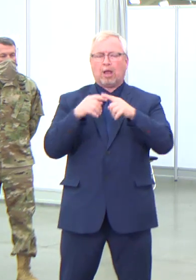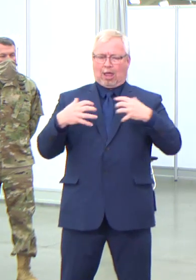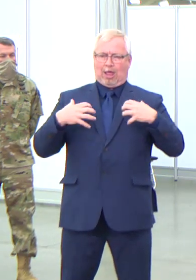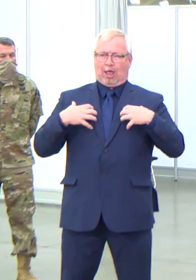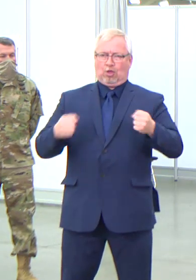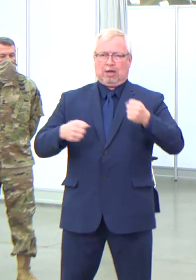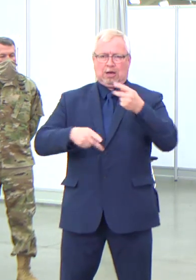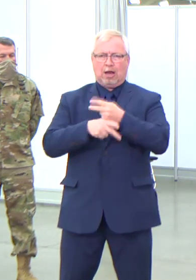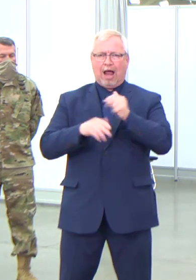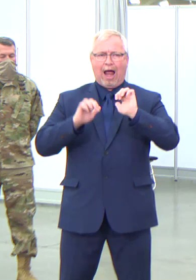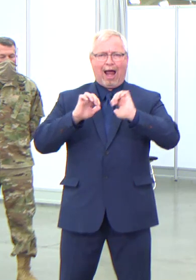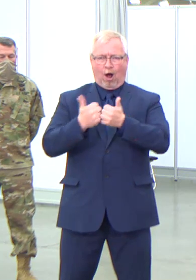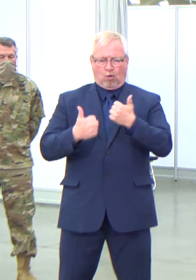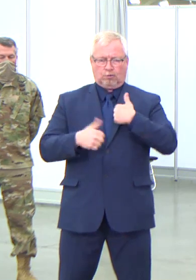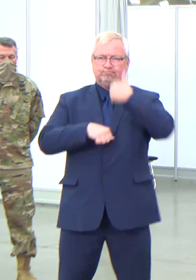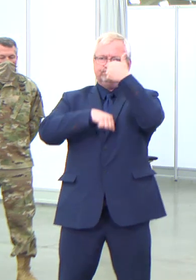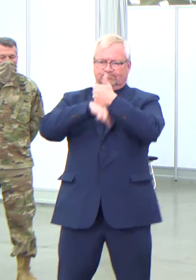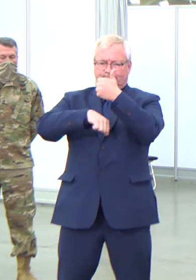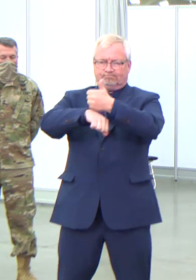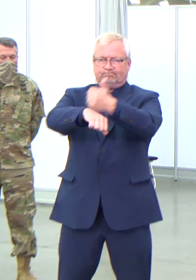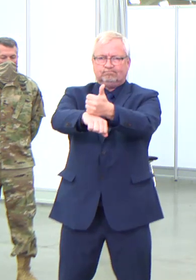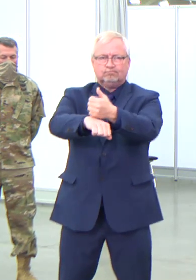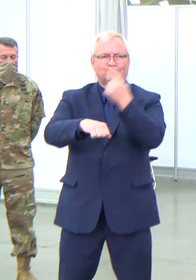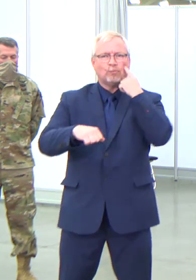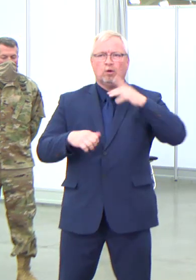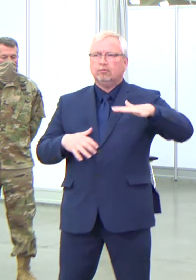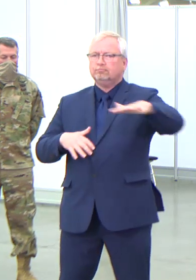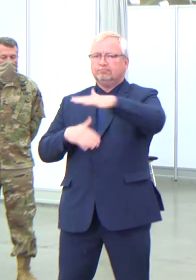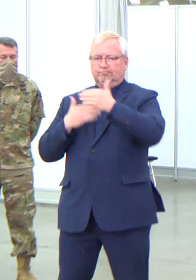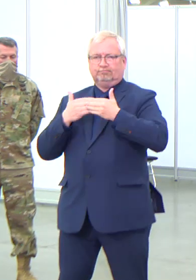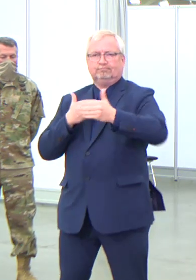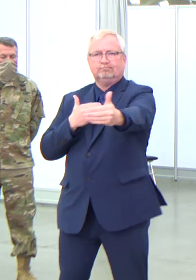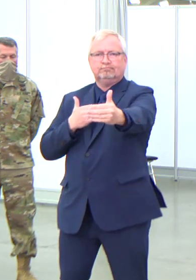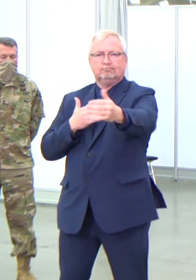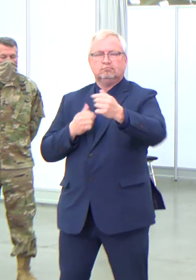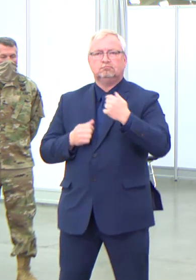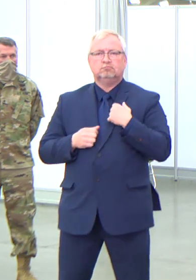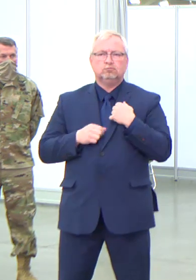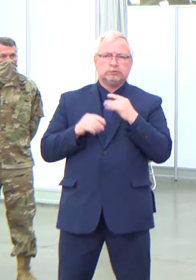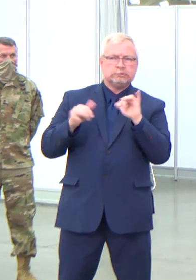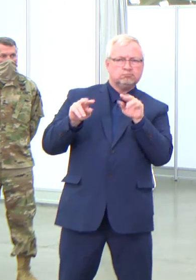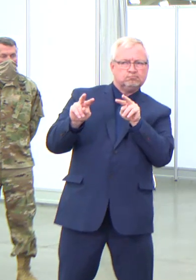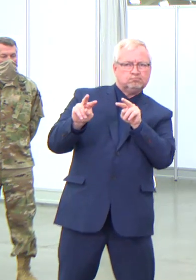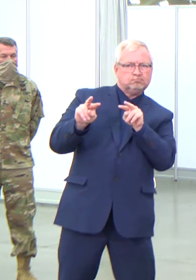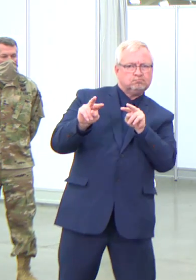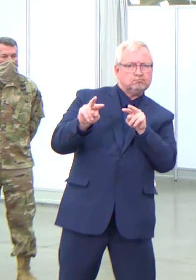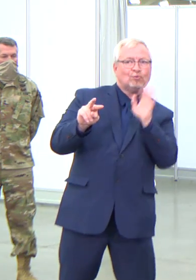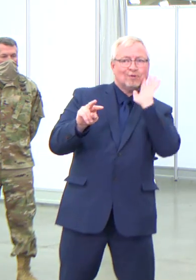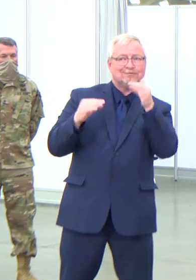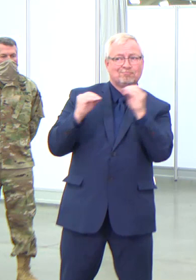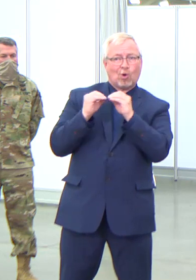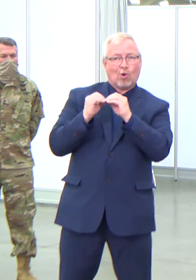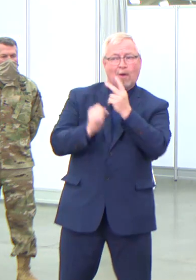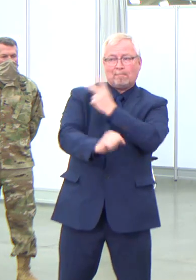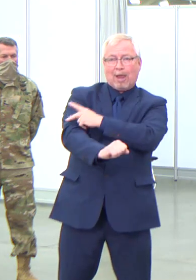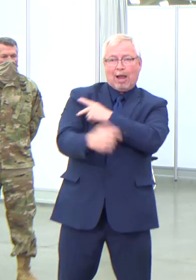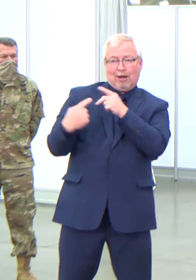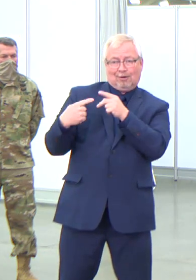about healthcare delivery system working aggressively to ready ourselves for this virus and the potential surge of patients that we may be seeing